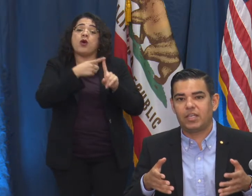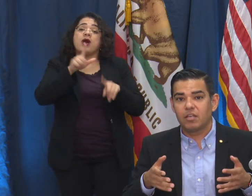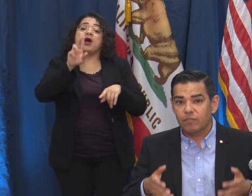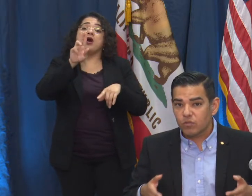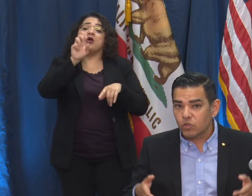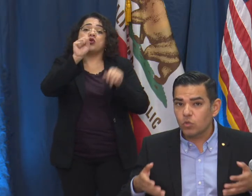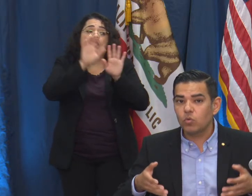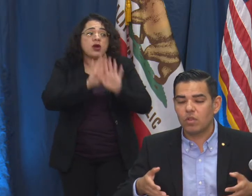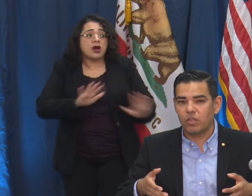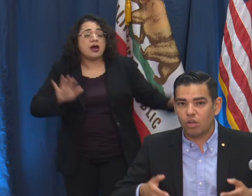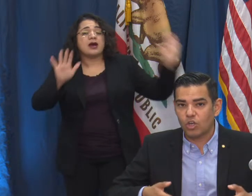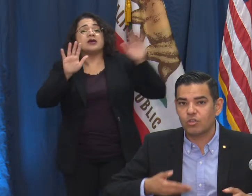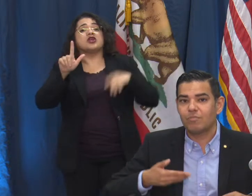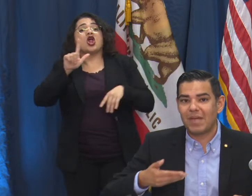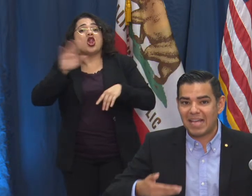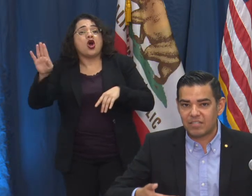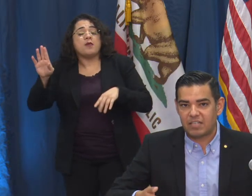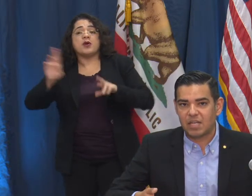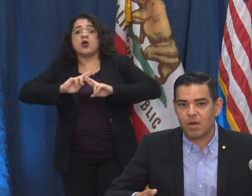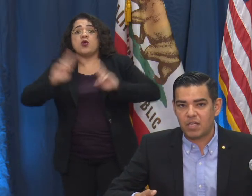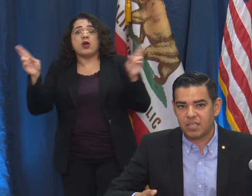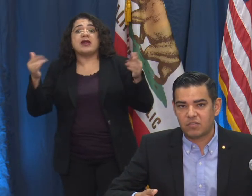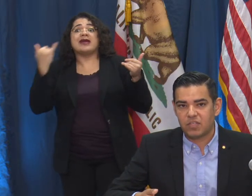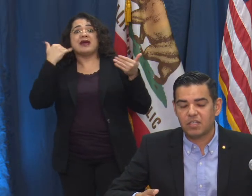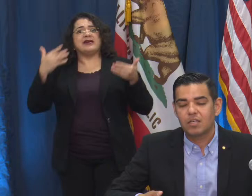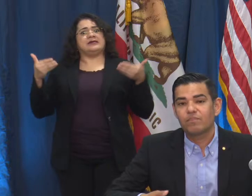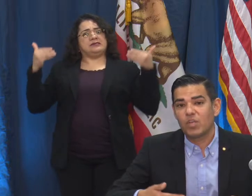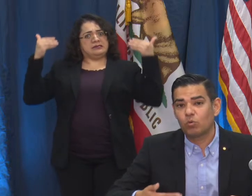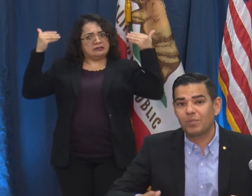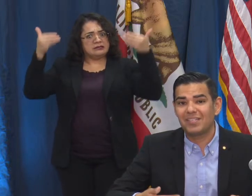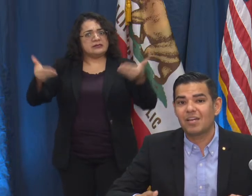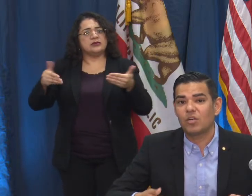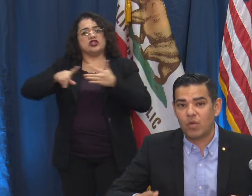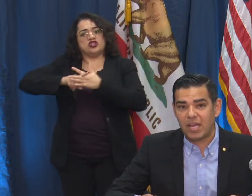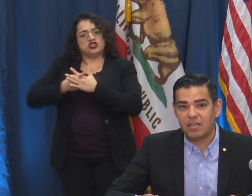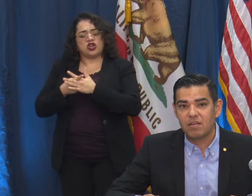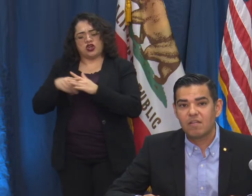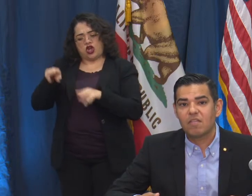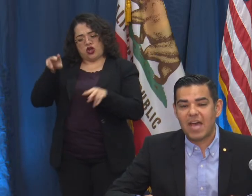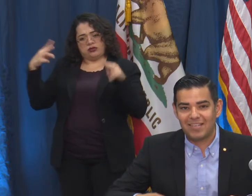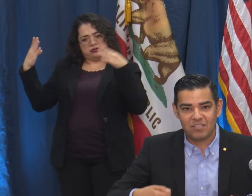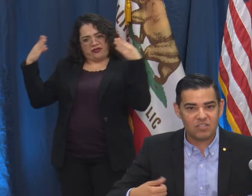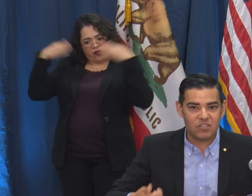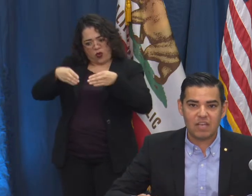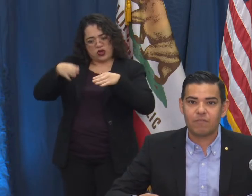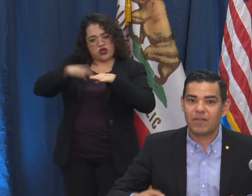do the larger mass antibody testing it will be done in a way that is safe and